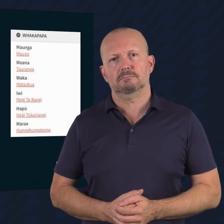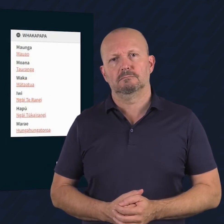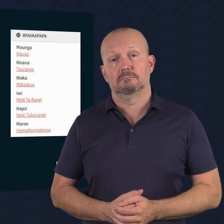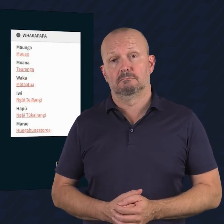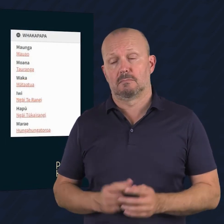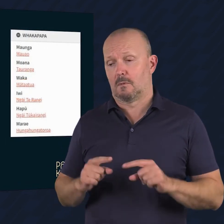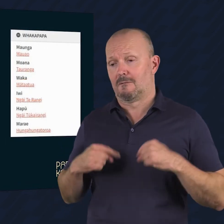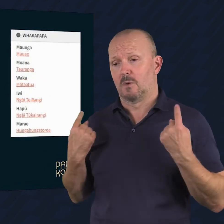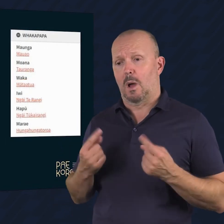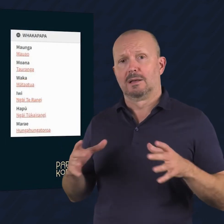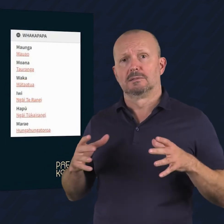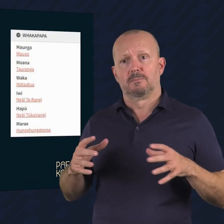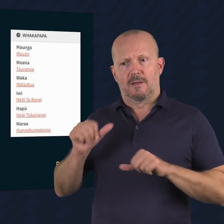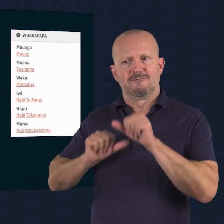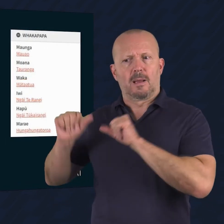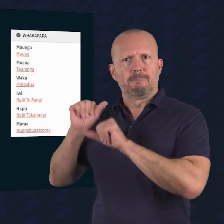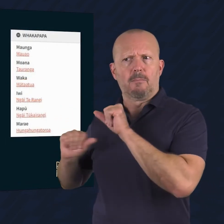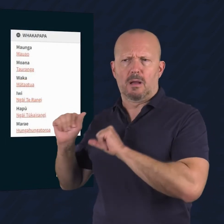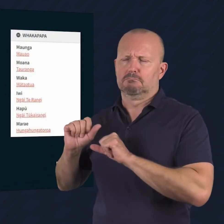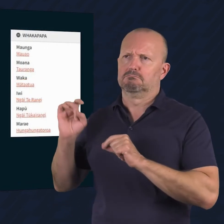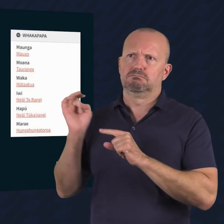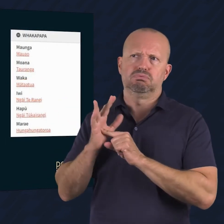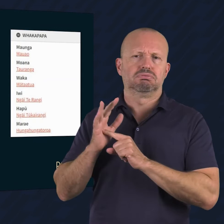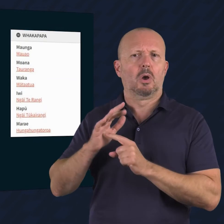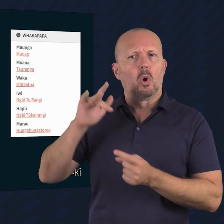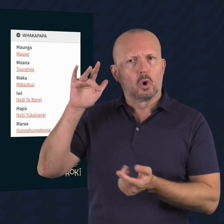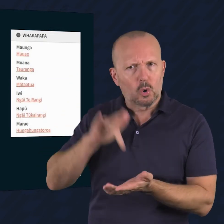For us, Whakapapa is considered core metadata